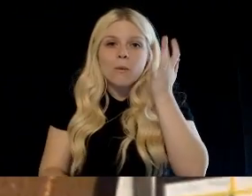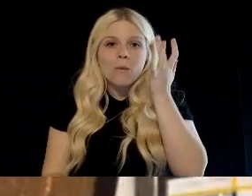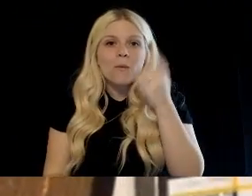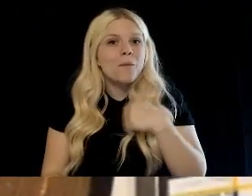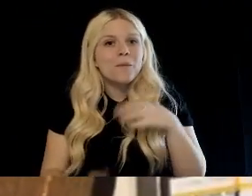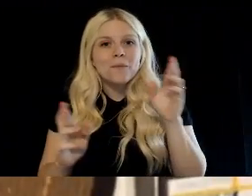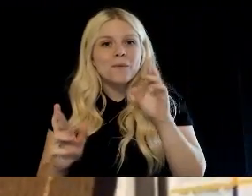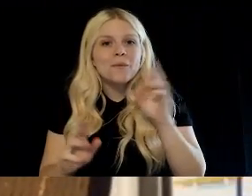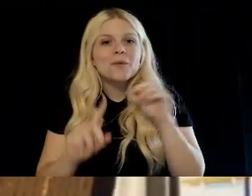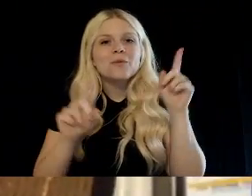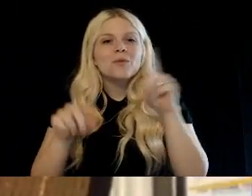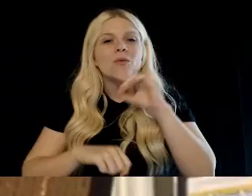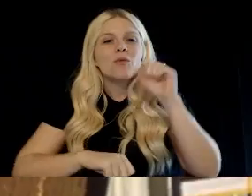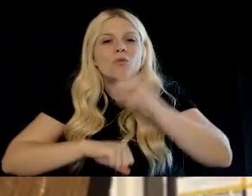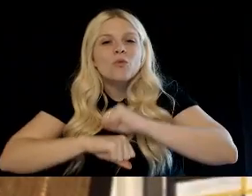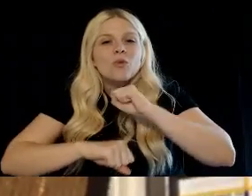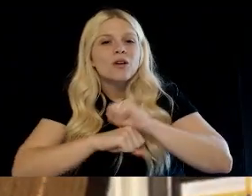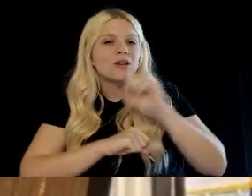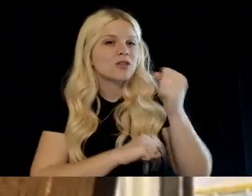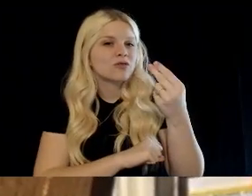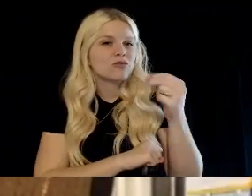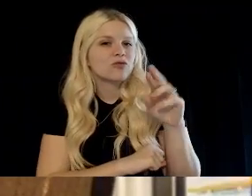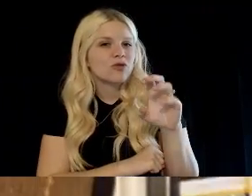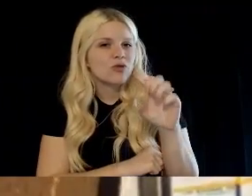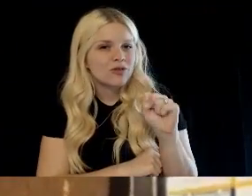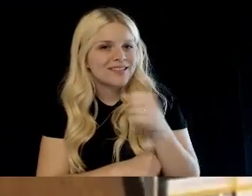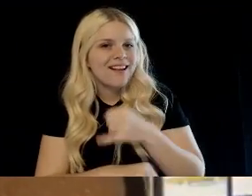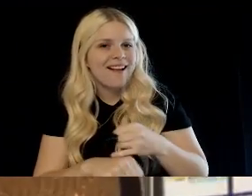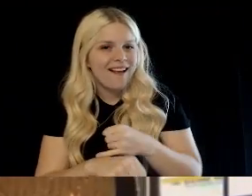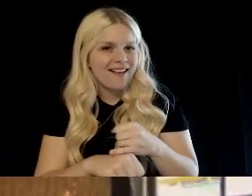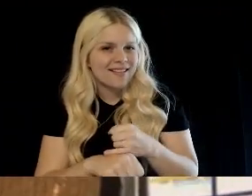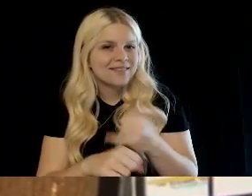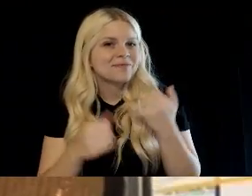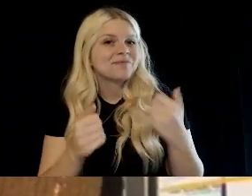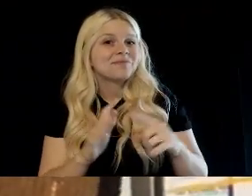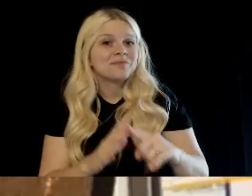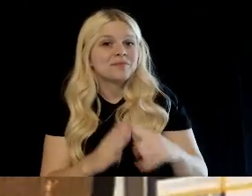really fun. We're kicking off Animal Art Week. So a lot of you have seen some of